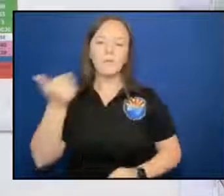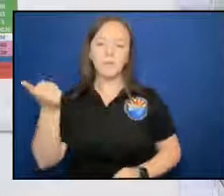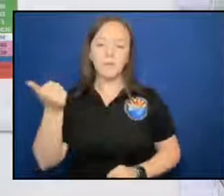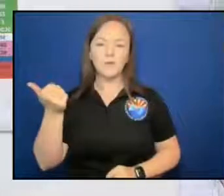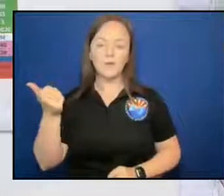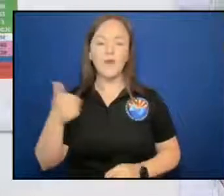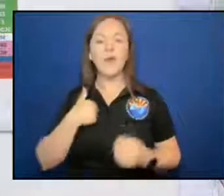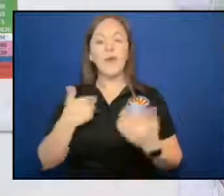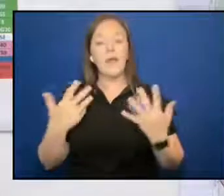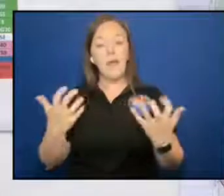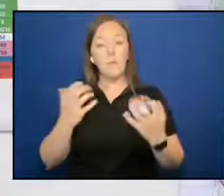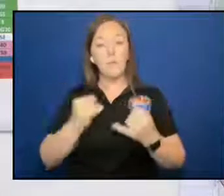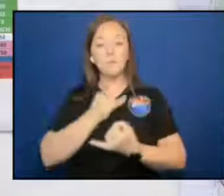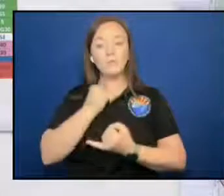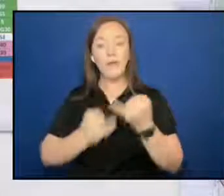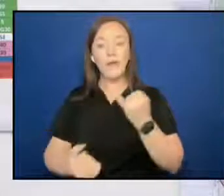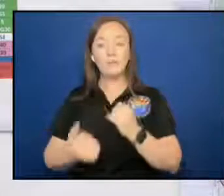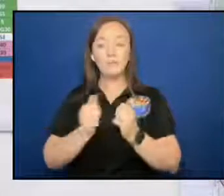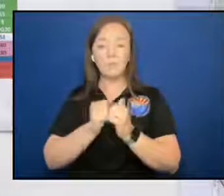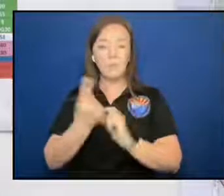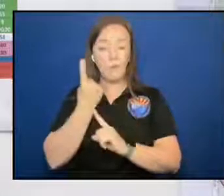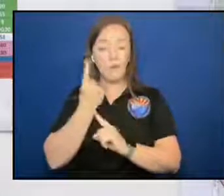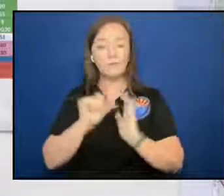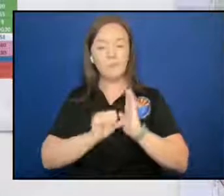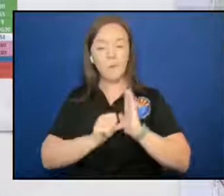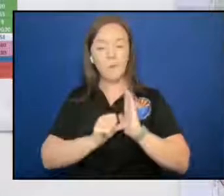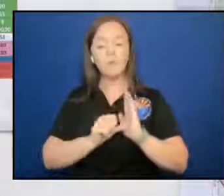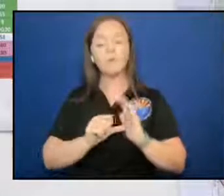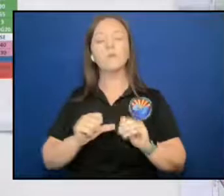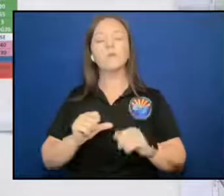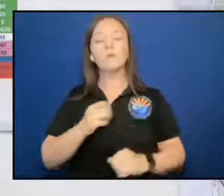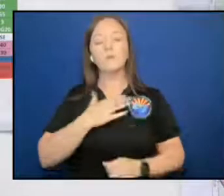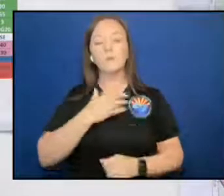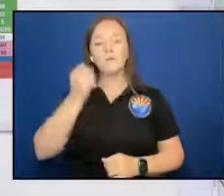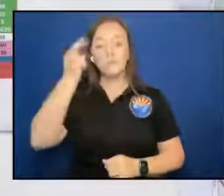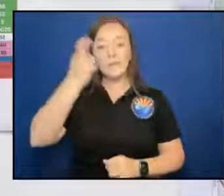SO THOSE THAT ARE OUT IN THE IRON GATE POLYGON, THEY